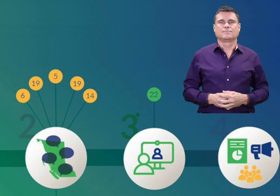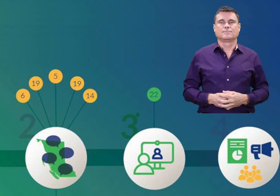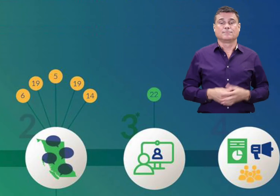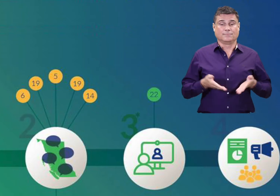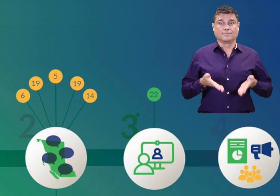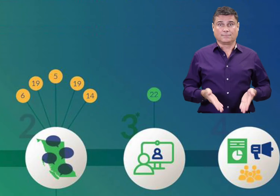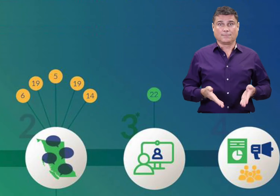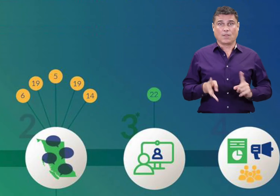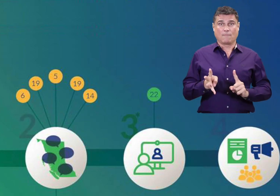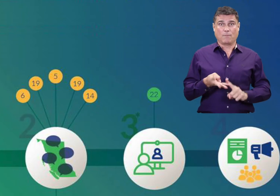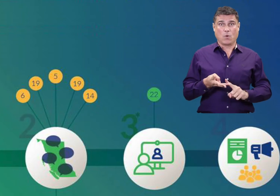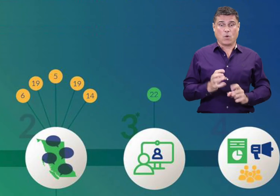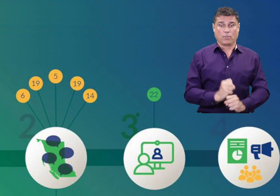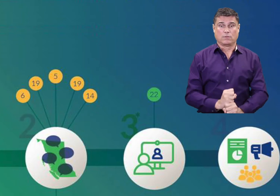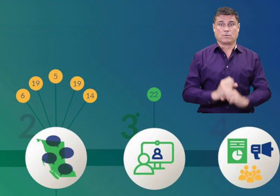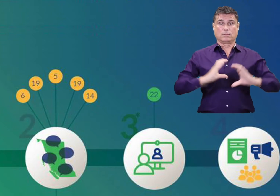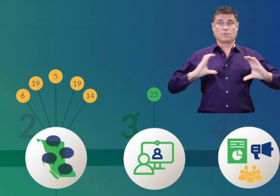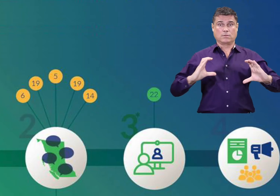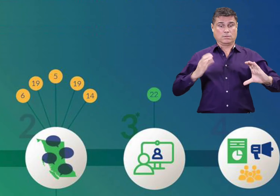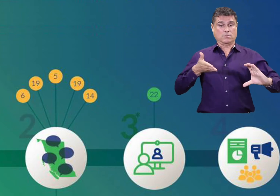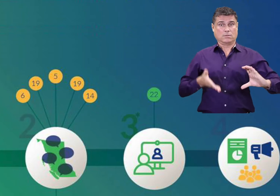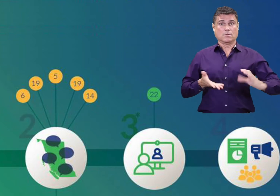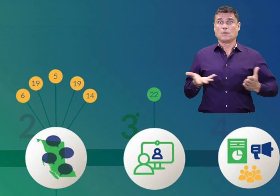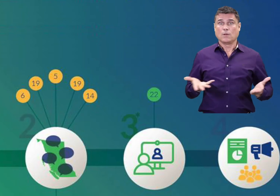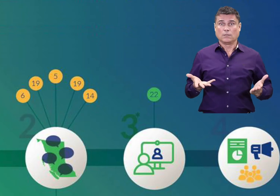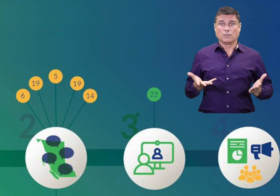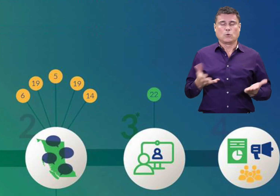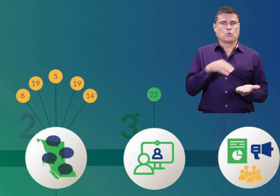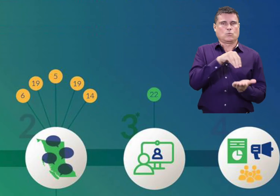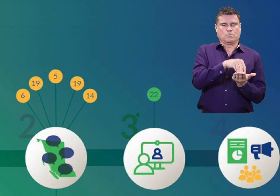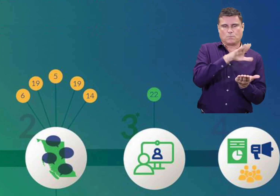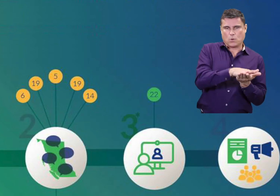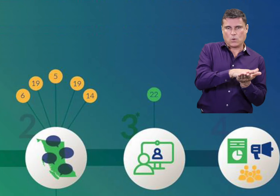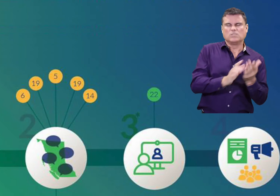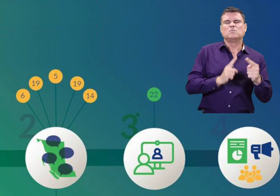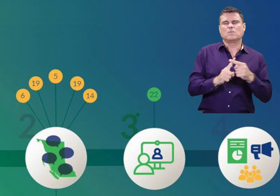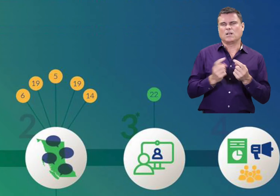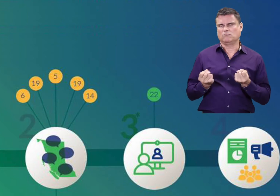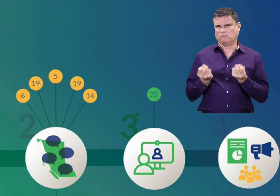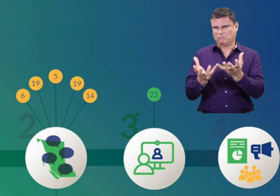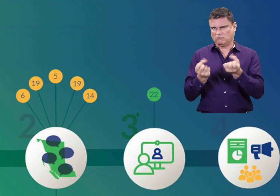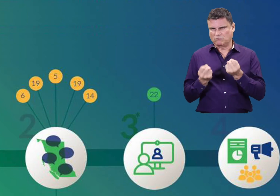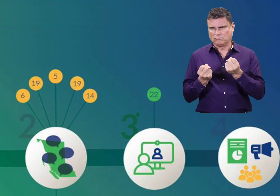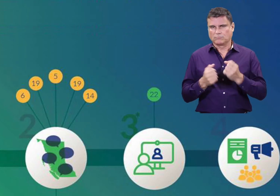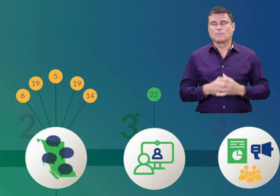THE FOURTH IMAGE IS 1. THE REPORT IN WRITTEN ENGLISH AND AMERICAN SIGN LANGUAGE.